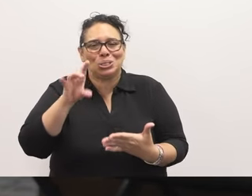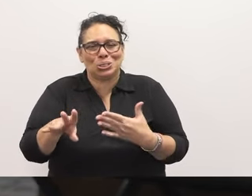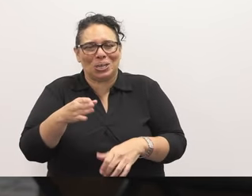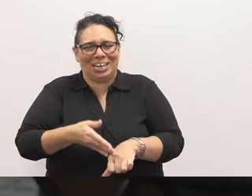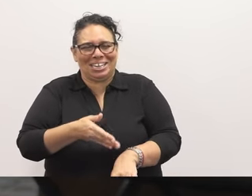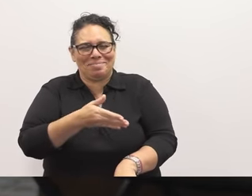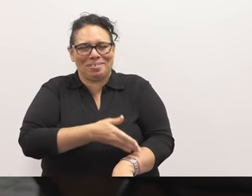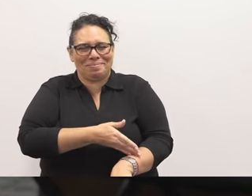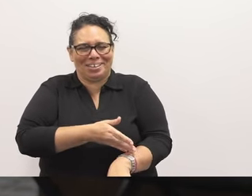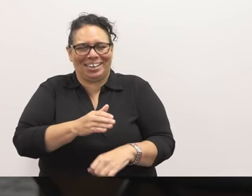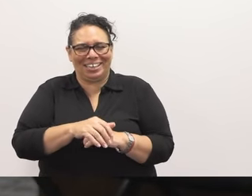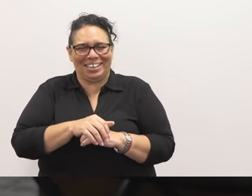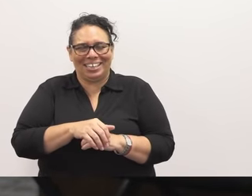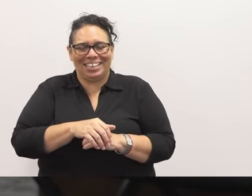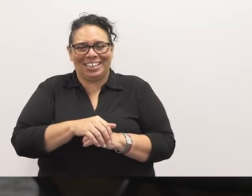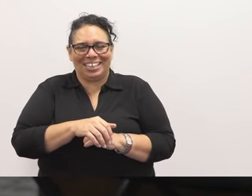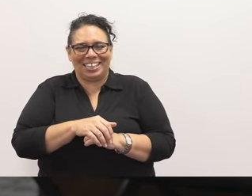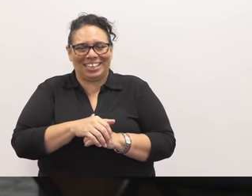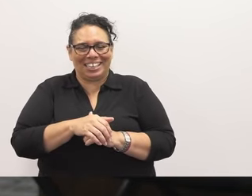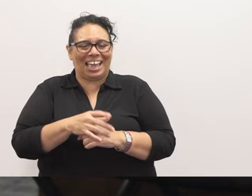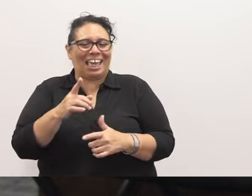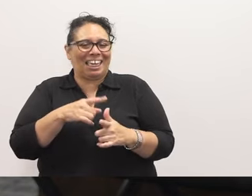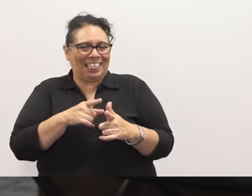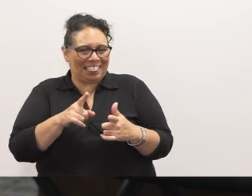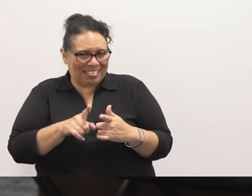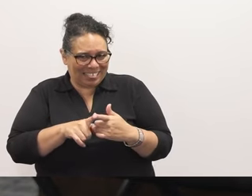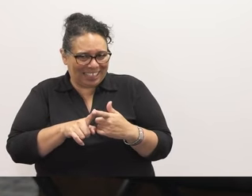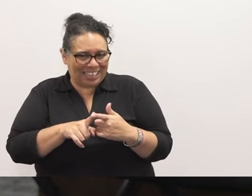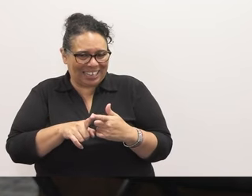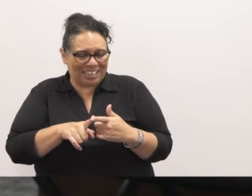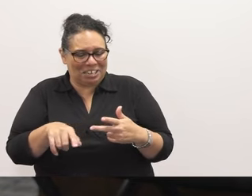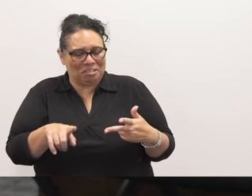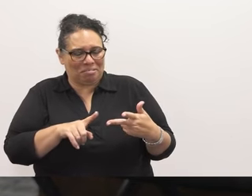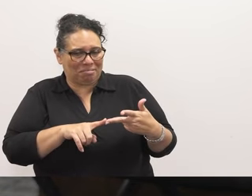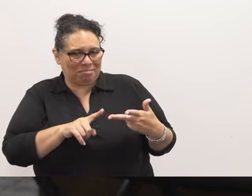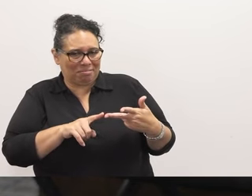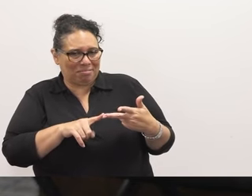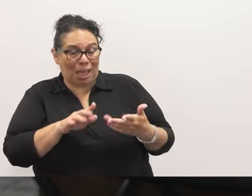And then thirdly, we look at our middle school level,